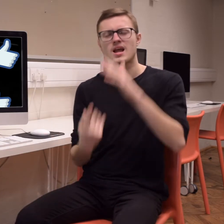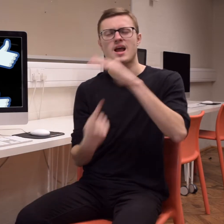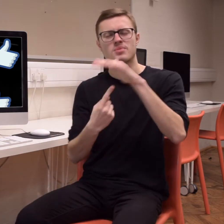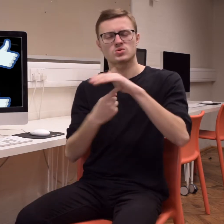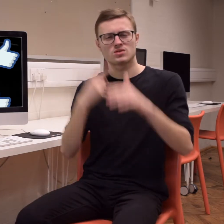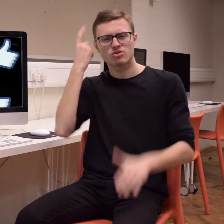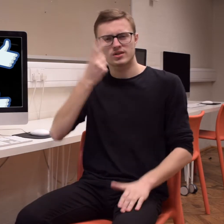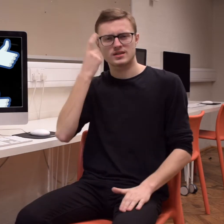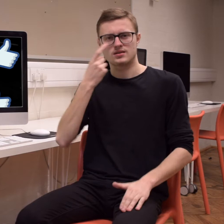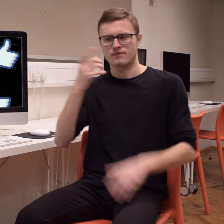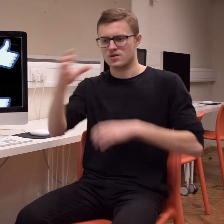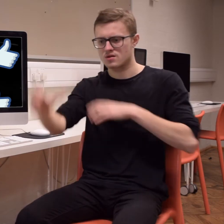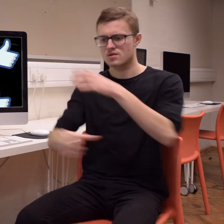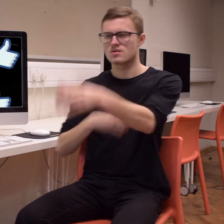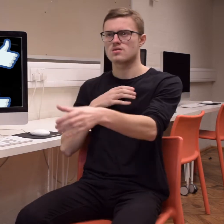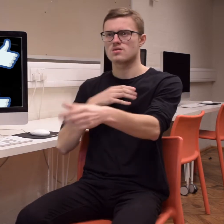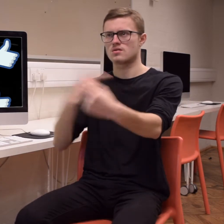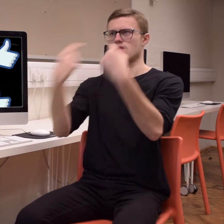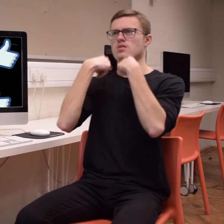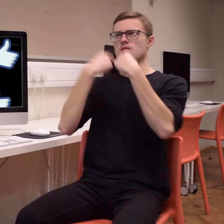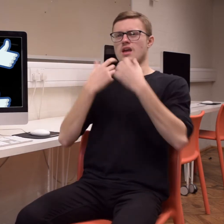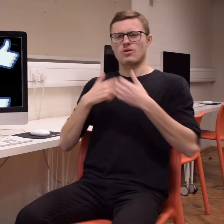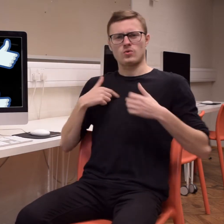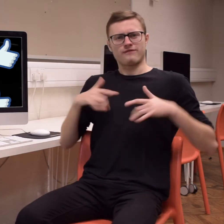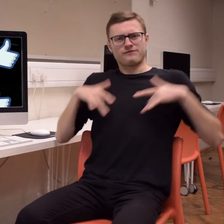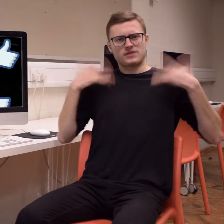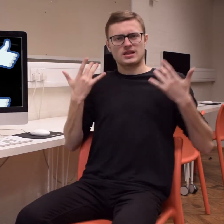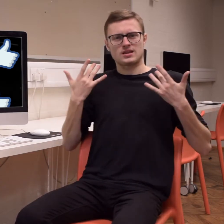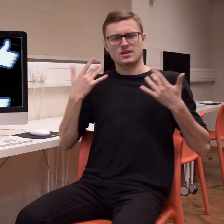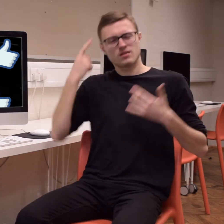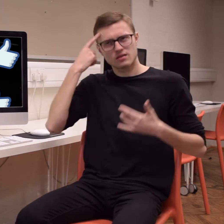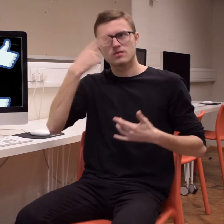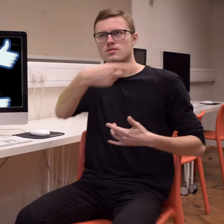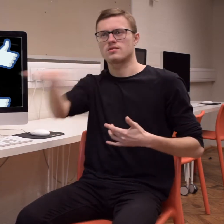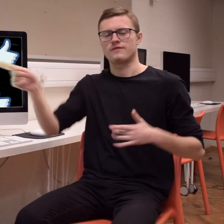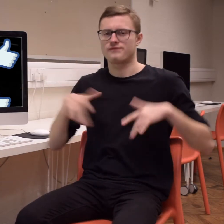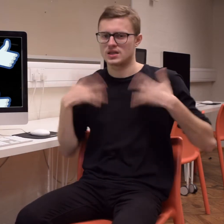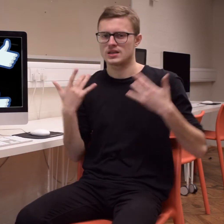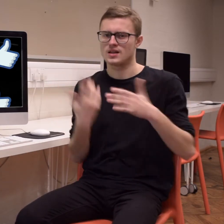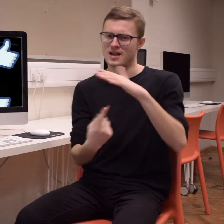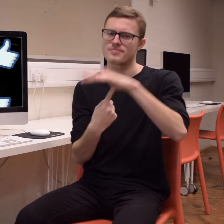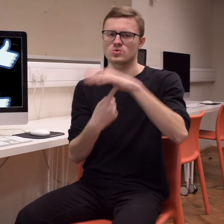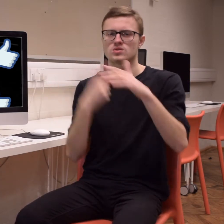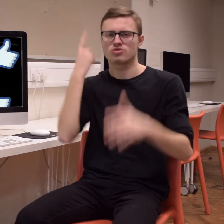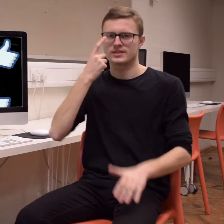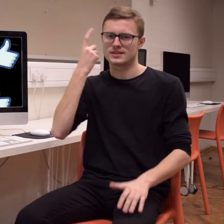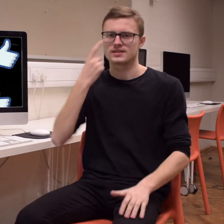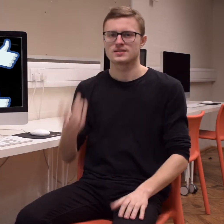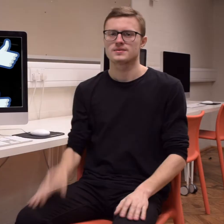It’s important to think about how we might feel if someone said the same thing about us.